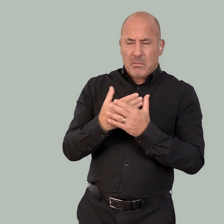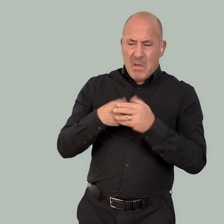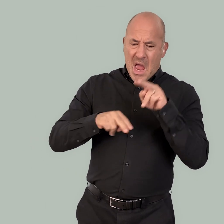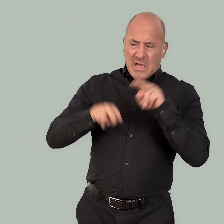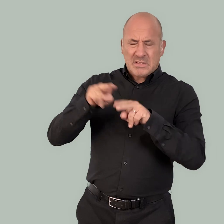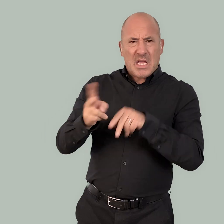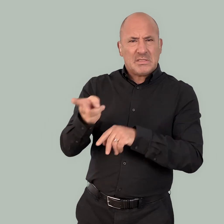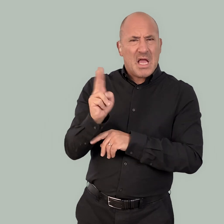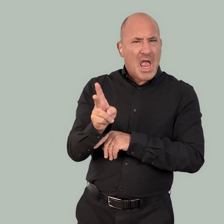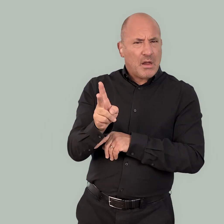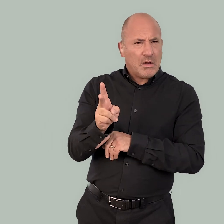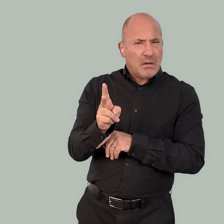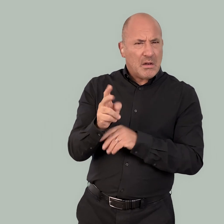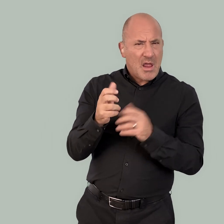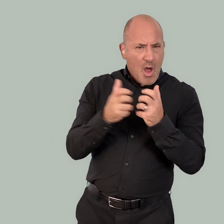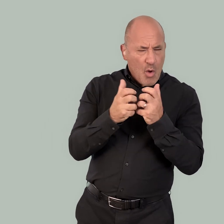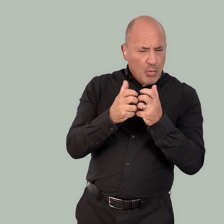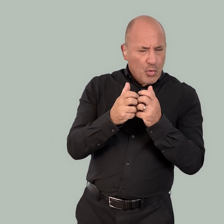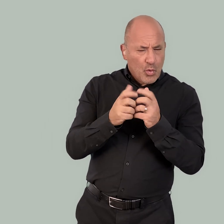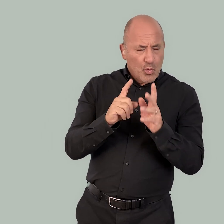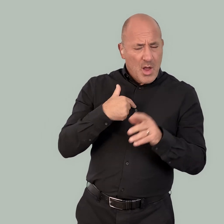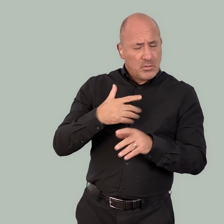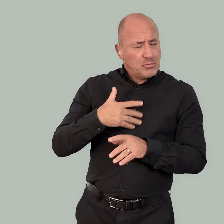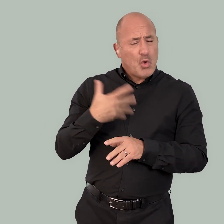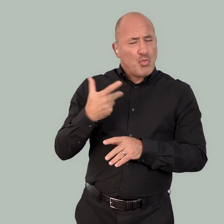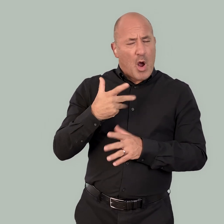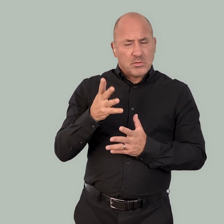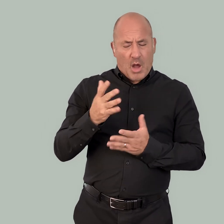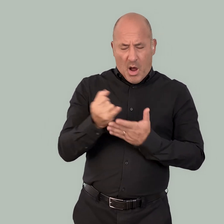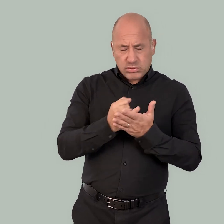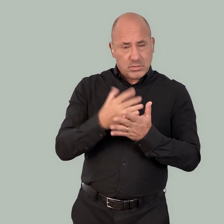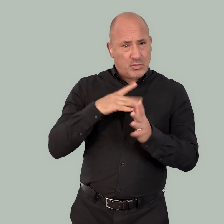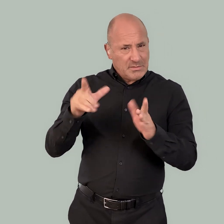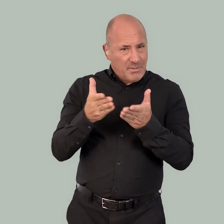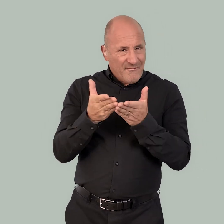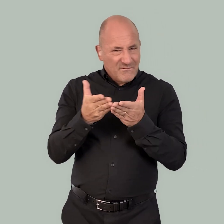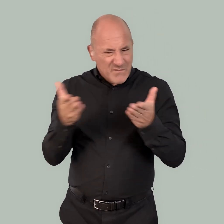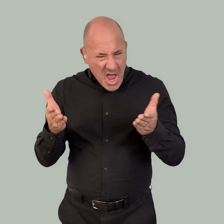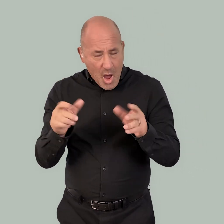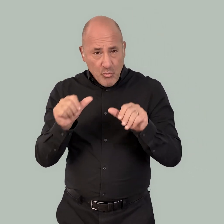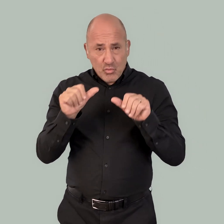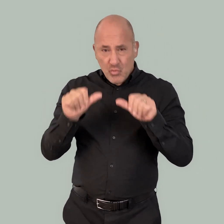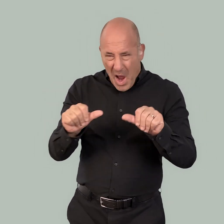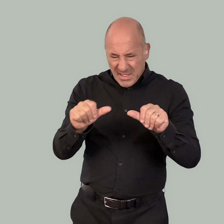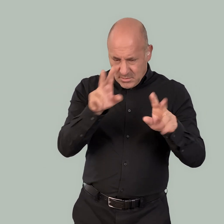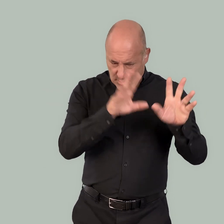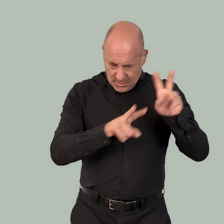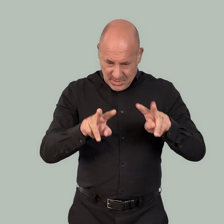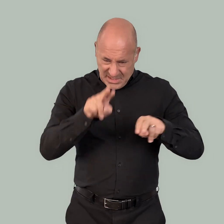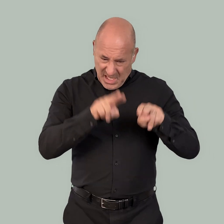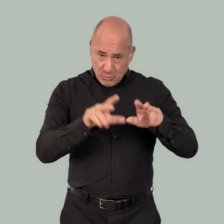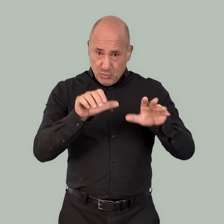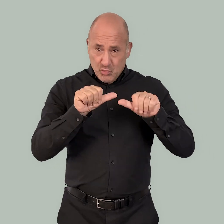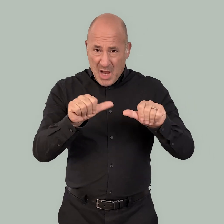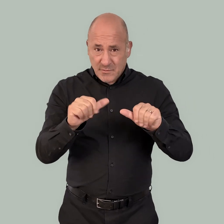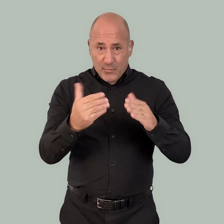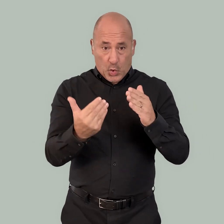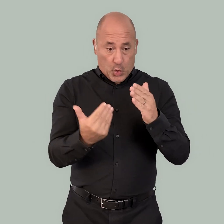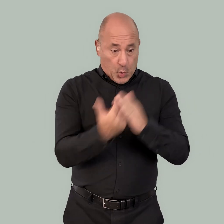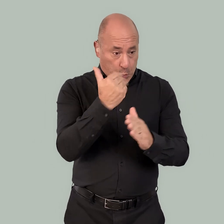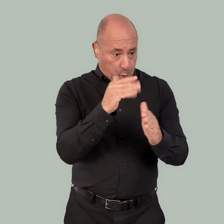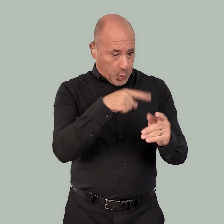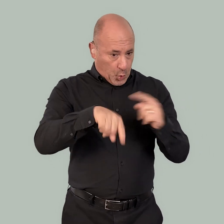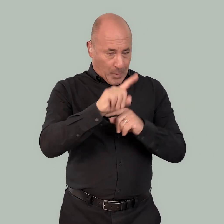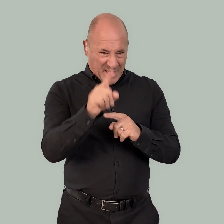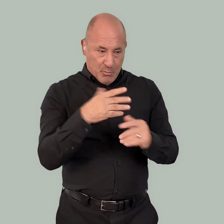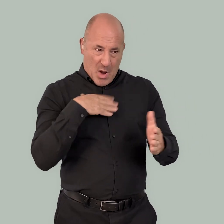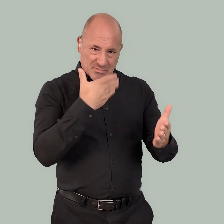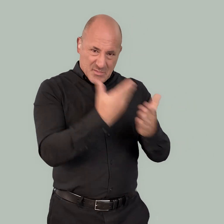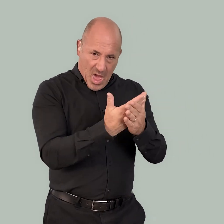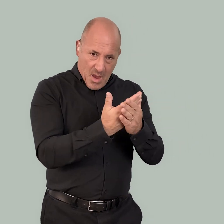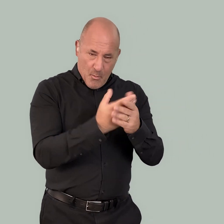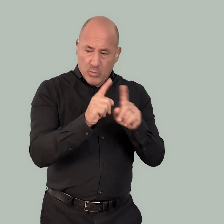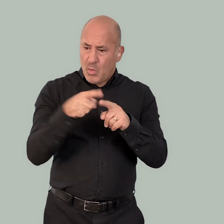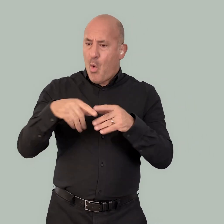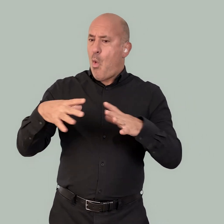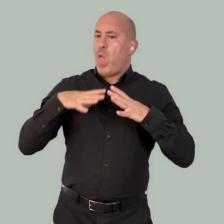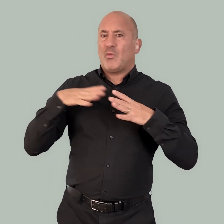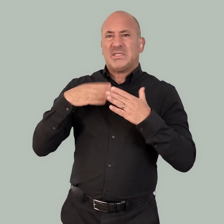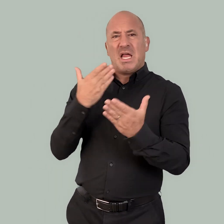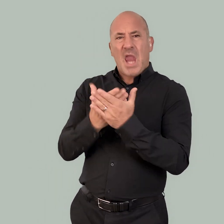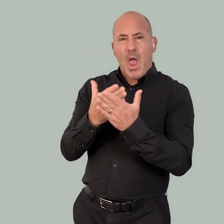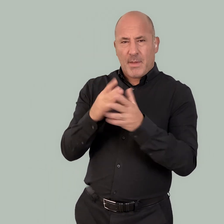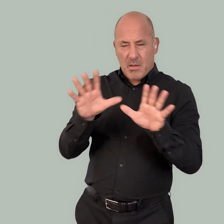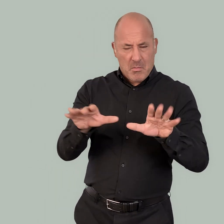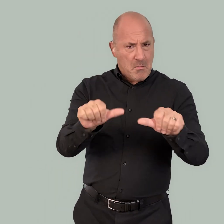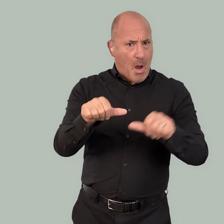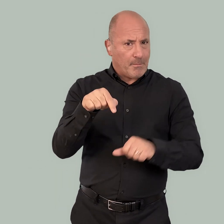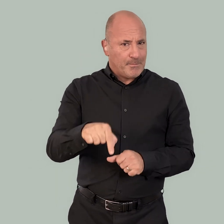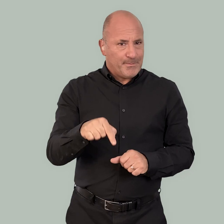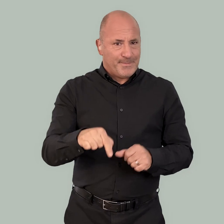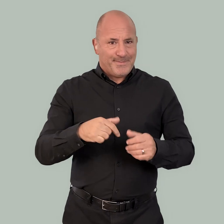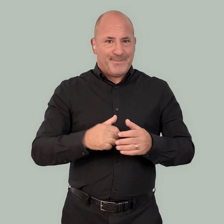to ensure it is fair and fit for both new and existing claimants.